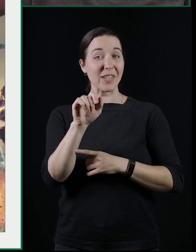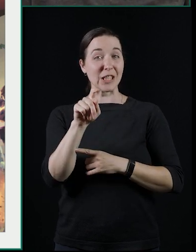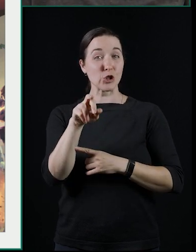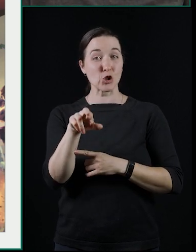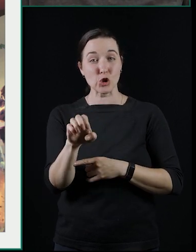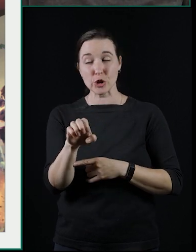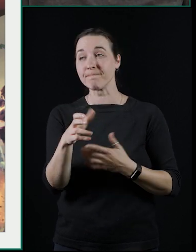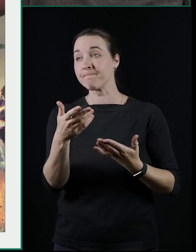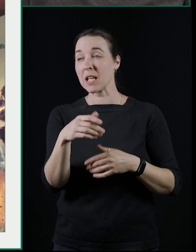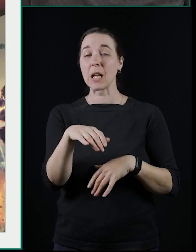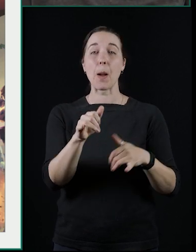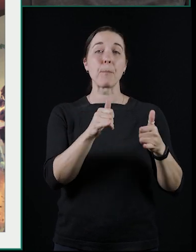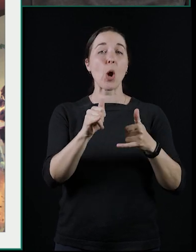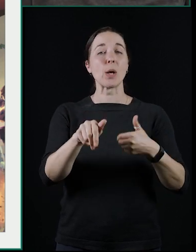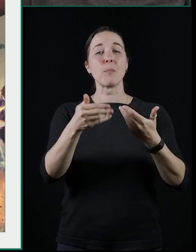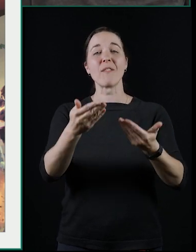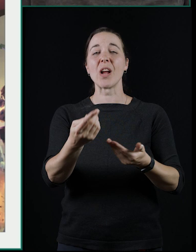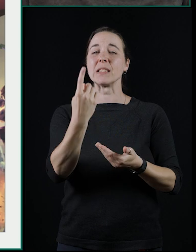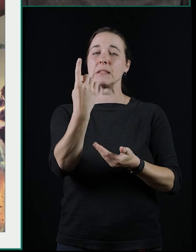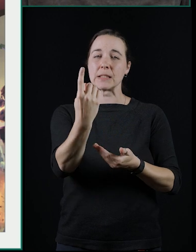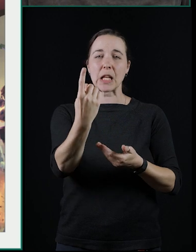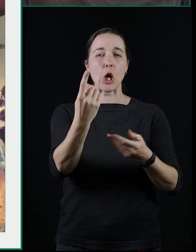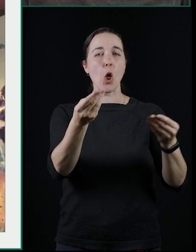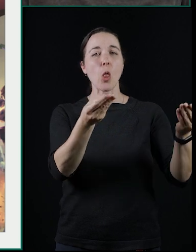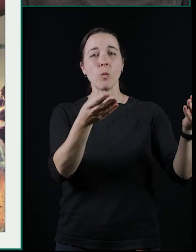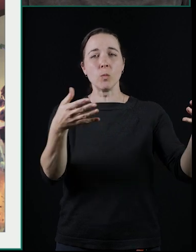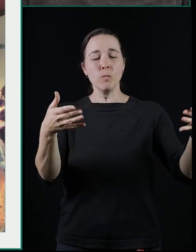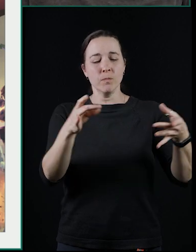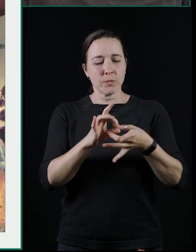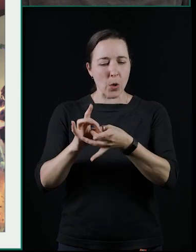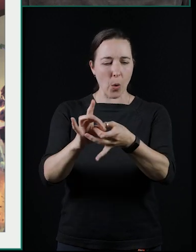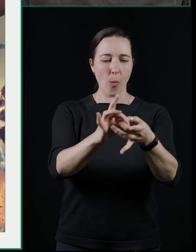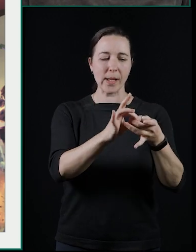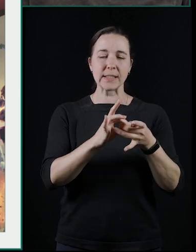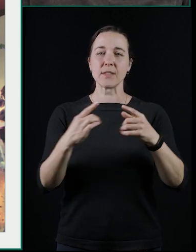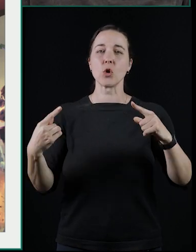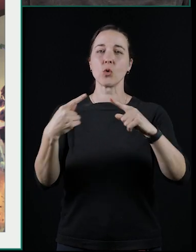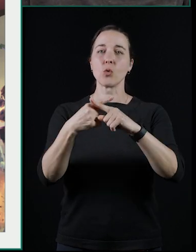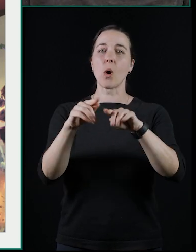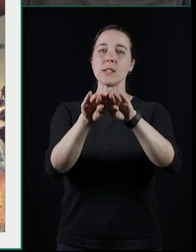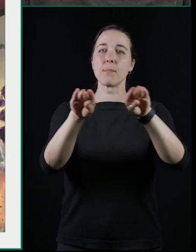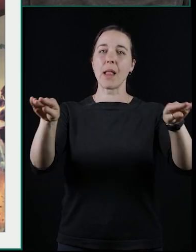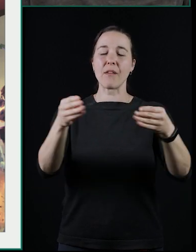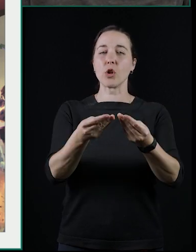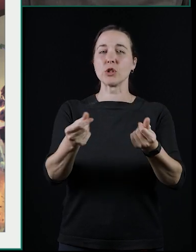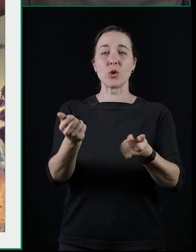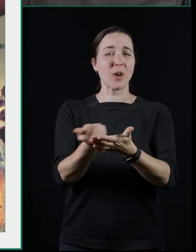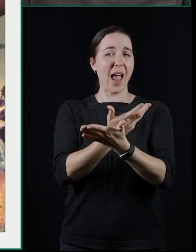Party provides a single cohesive cross platform solution. Everything is built into the product by design